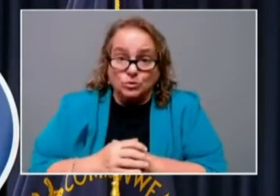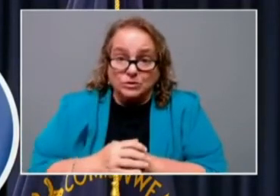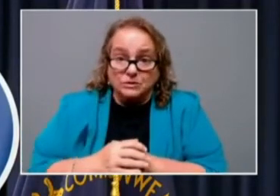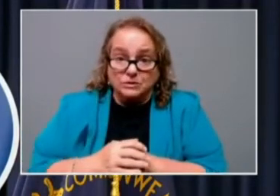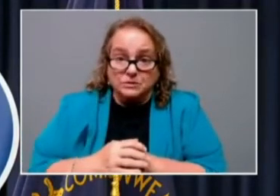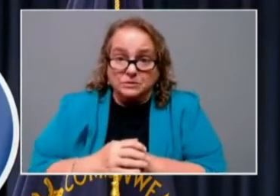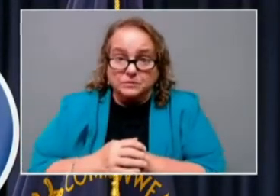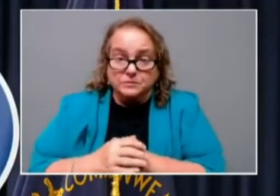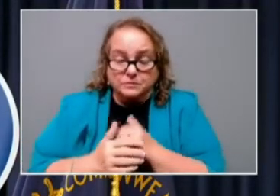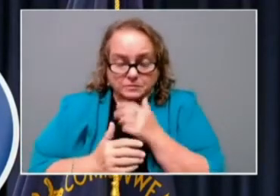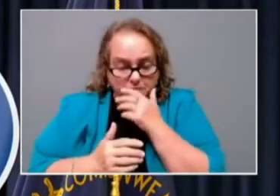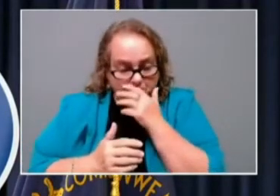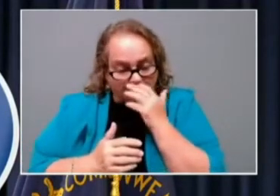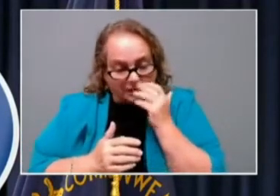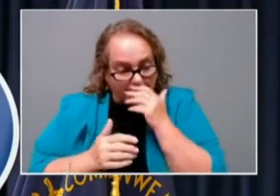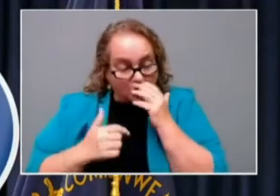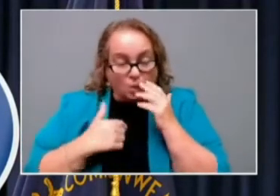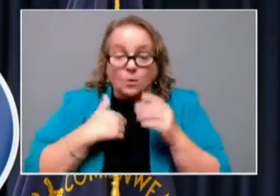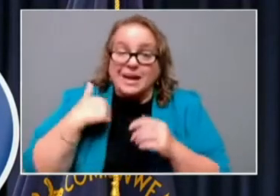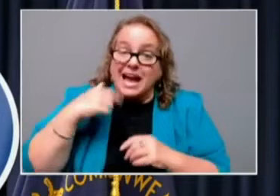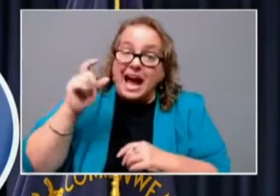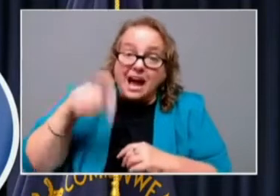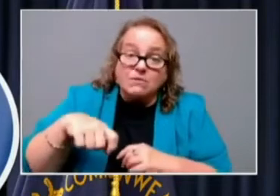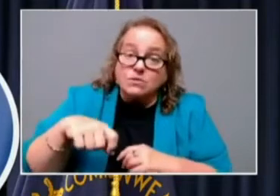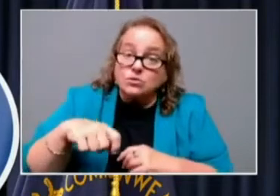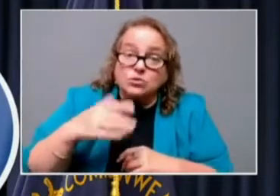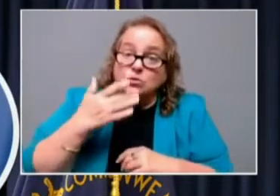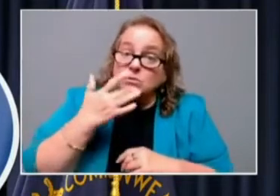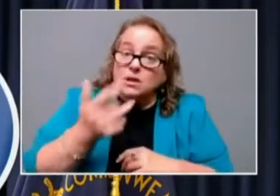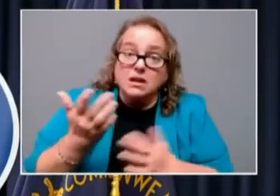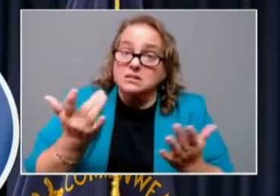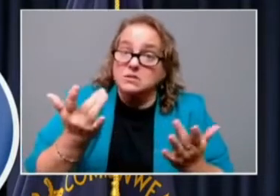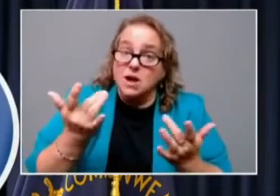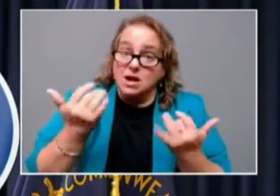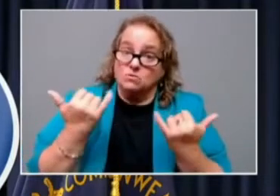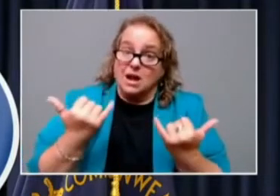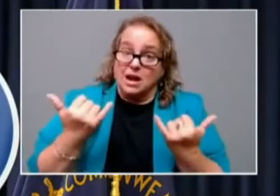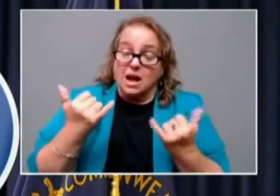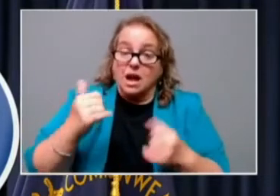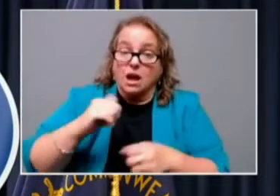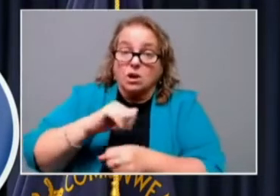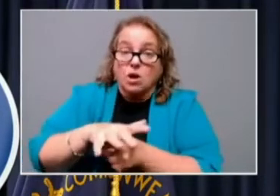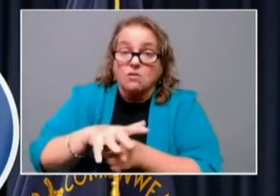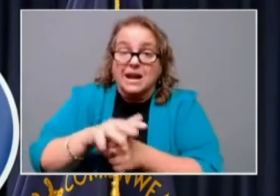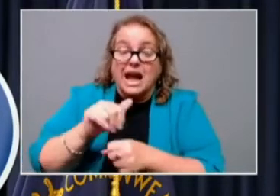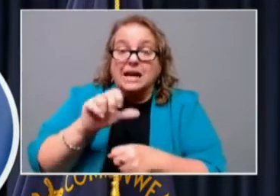we have to because right now, Covid is as bad in Kentucky as it has ever been